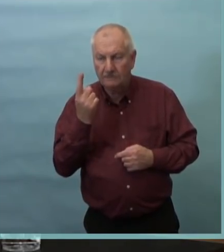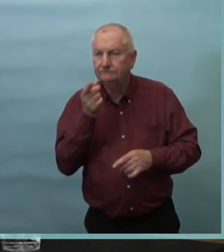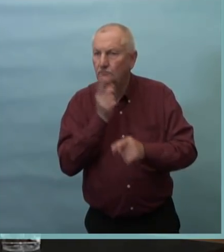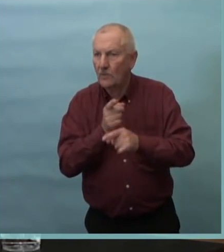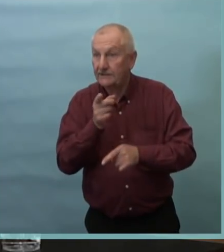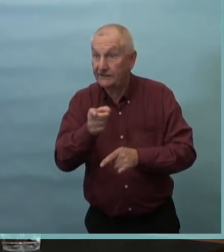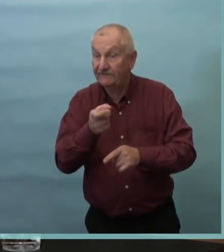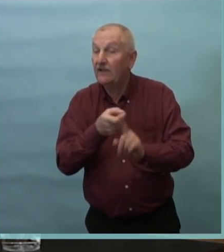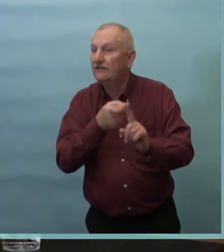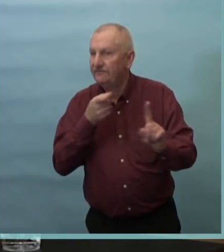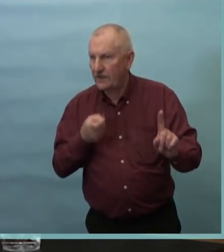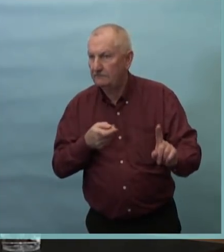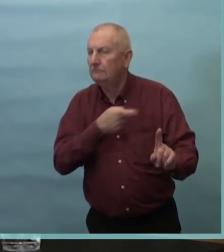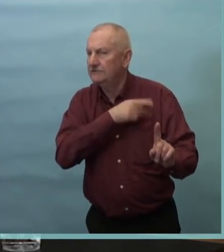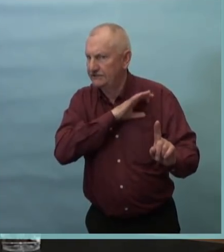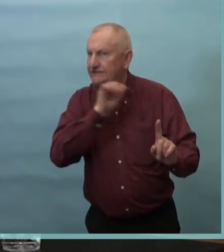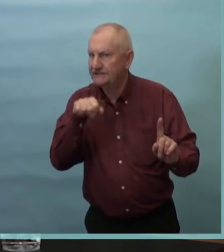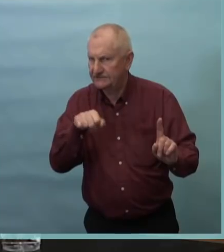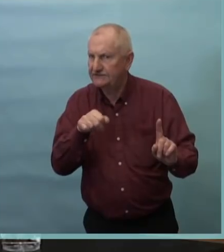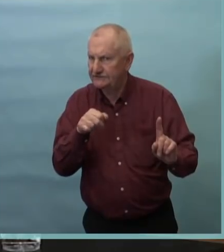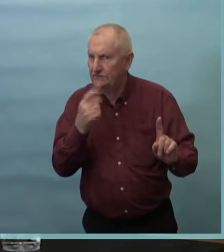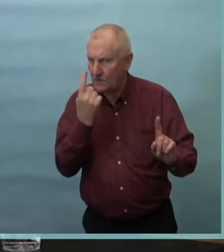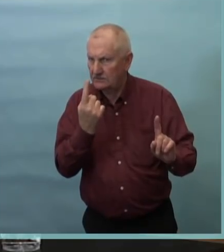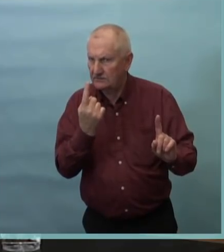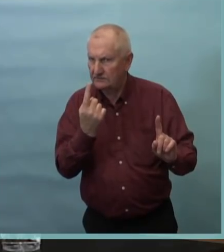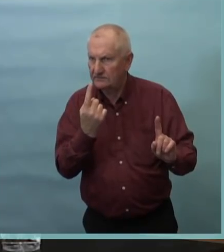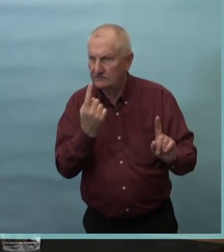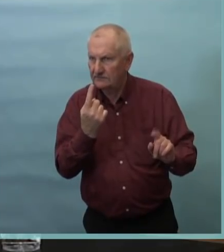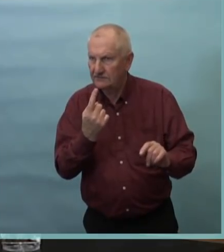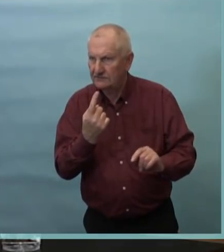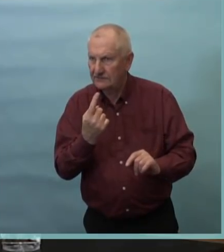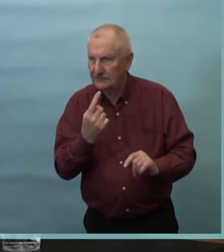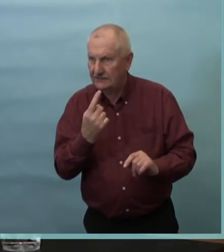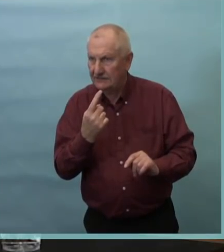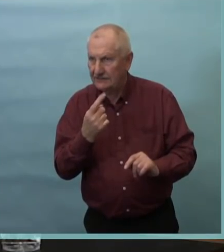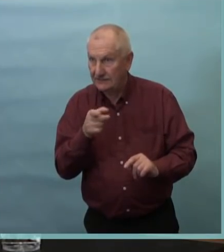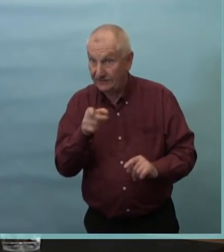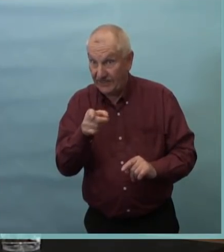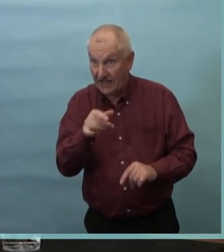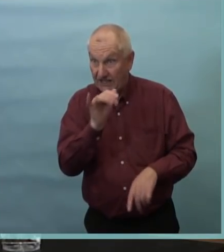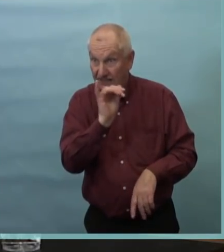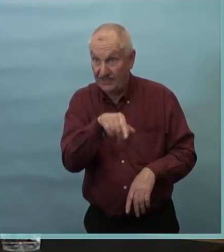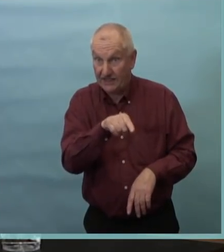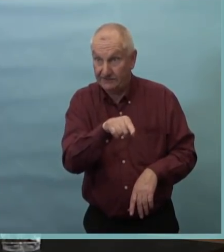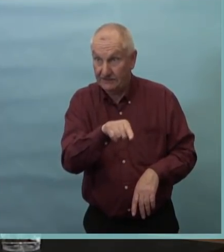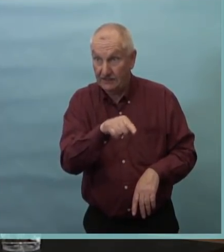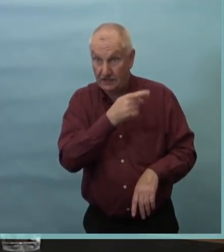client was was at one time in the personal care home died in in hospital